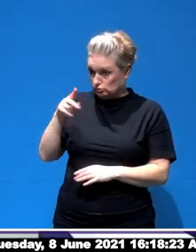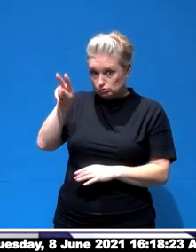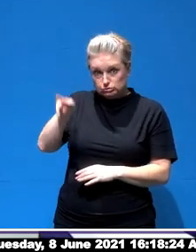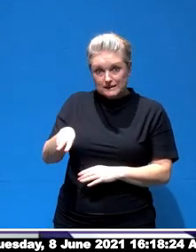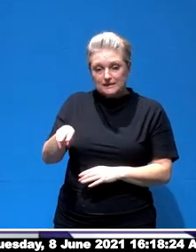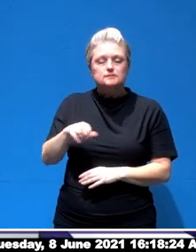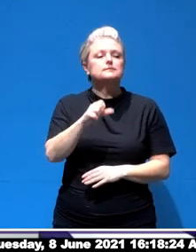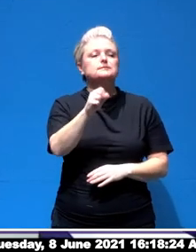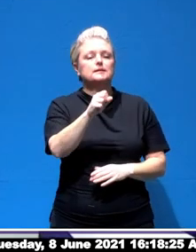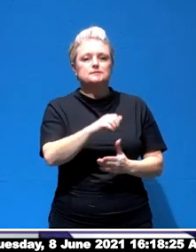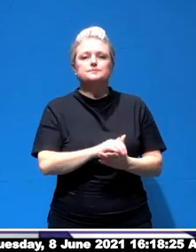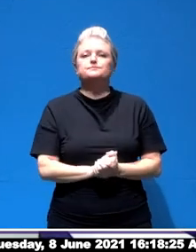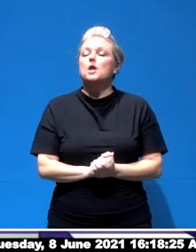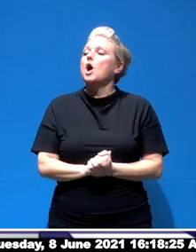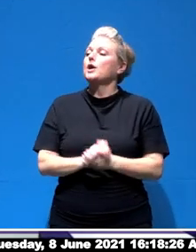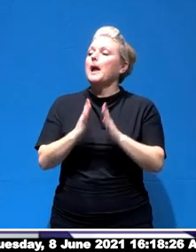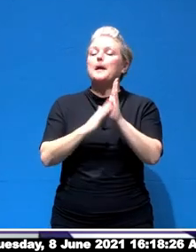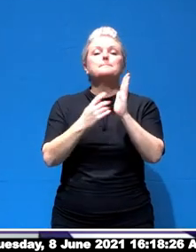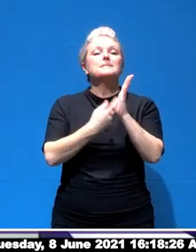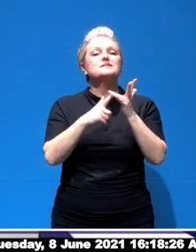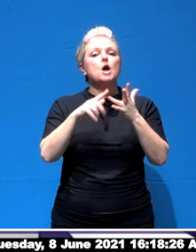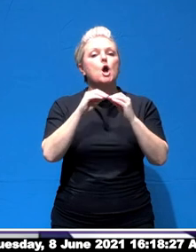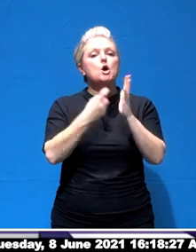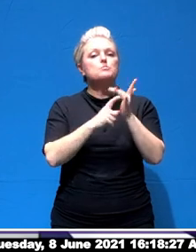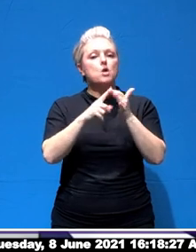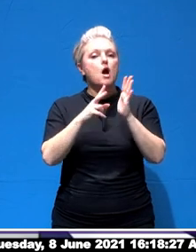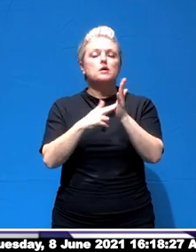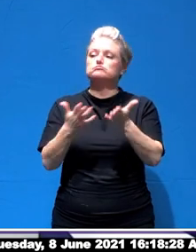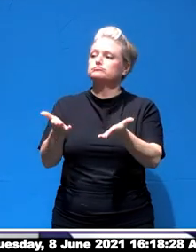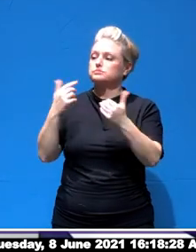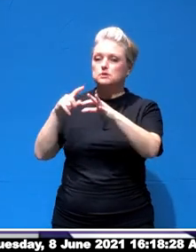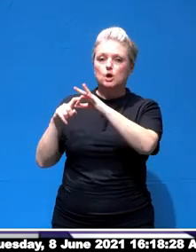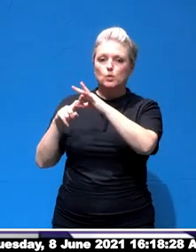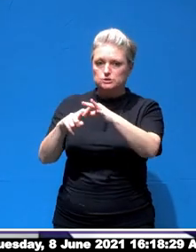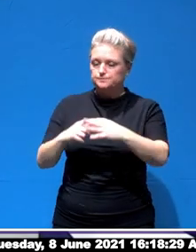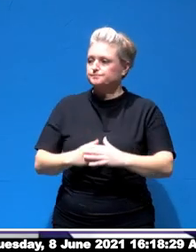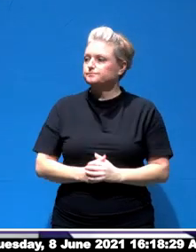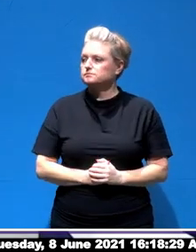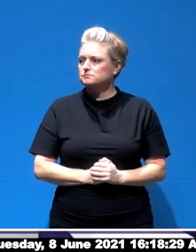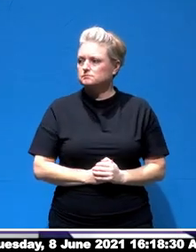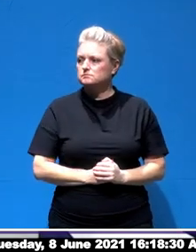Yes, Mr O'Brien, ask your well honed question. Thanks, Chair.